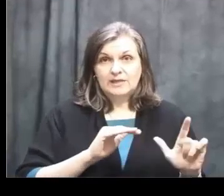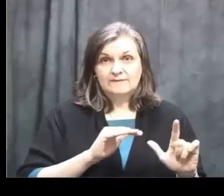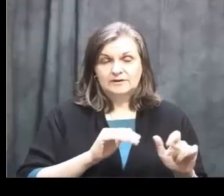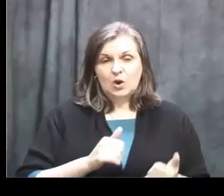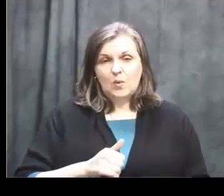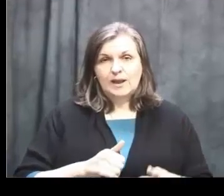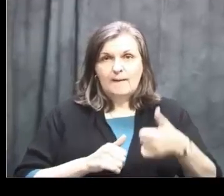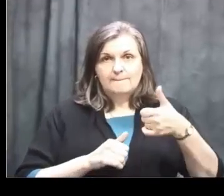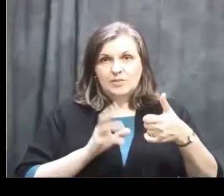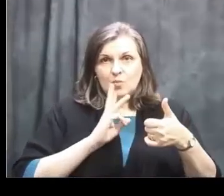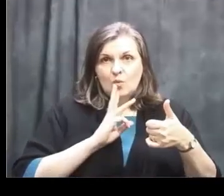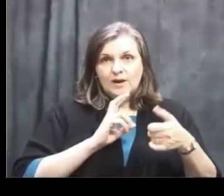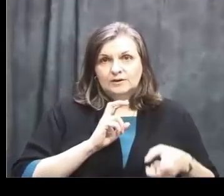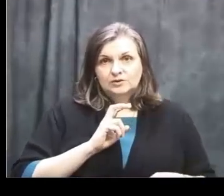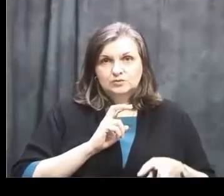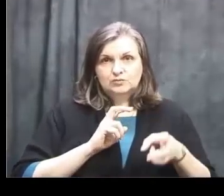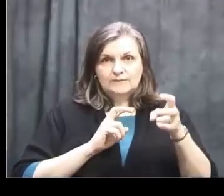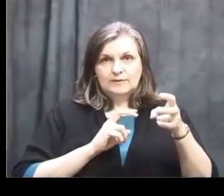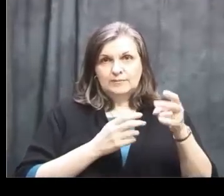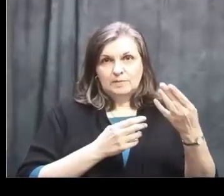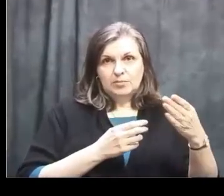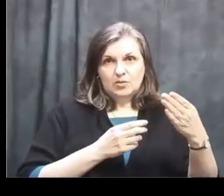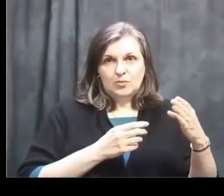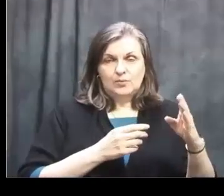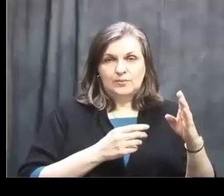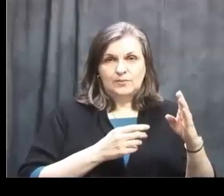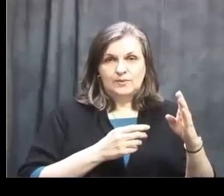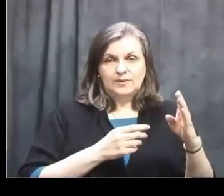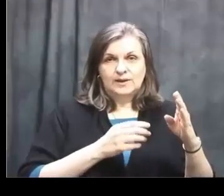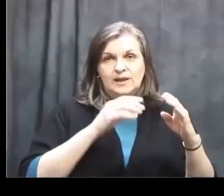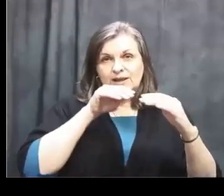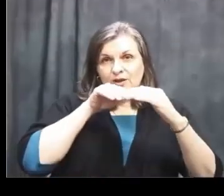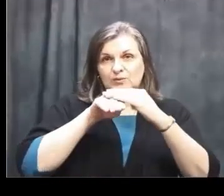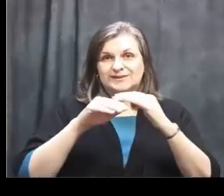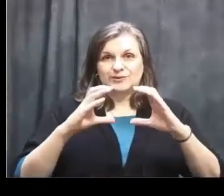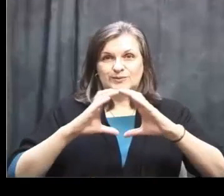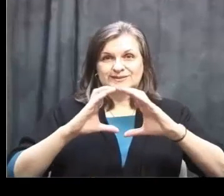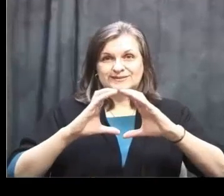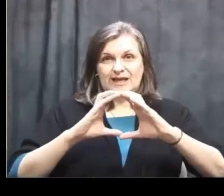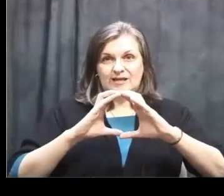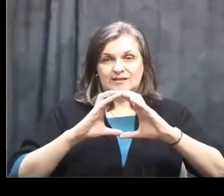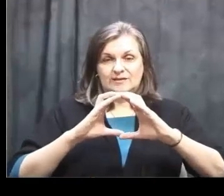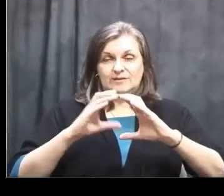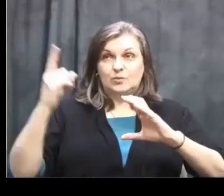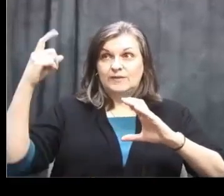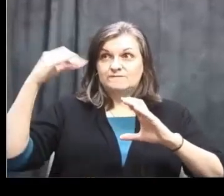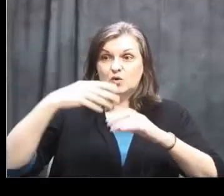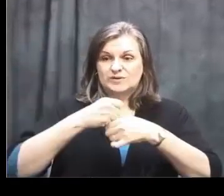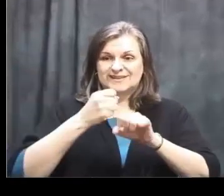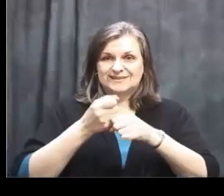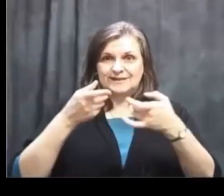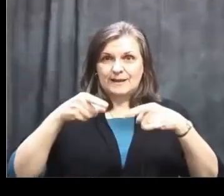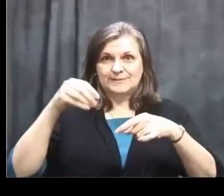leaf cell where we're going to do high levels of photosynthesis